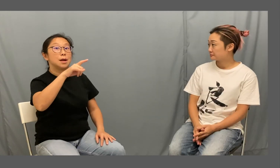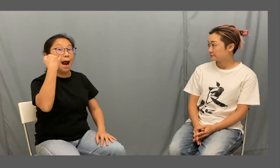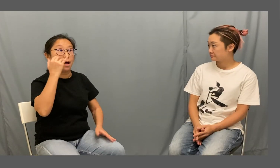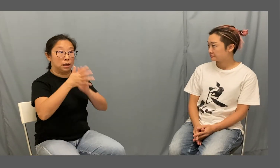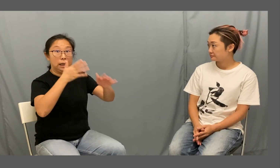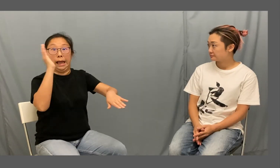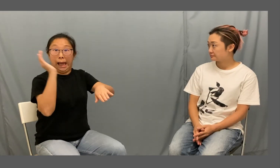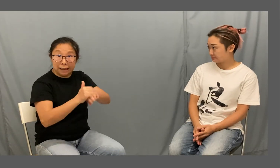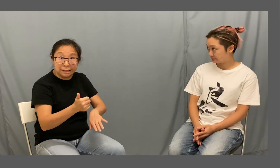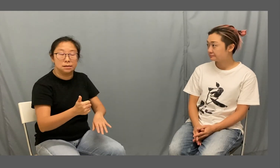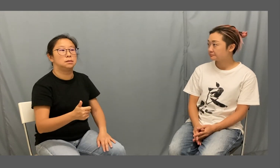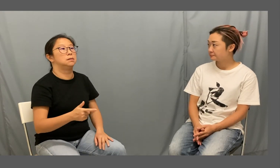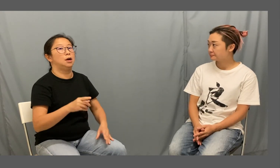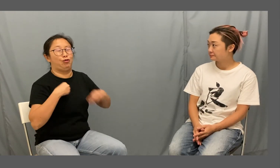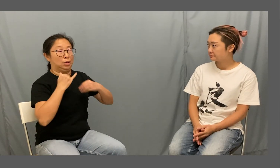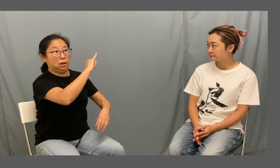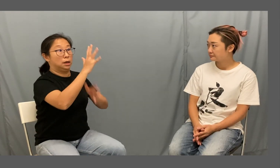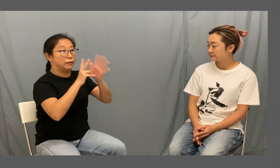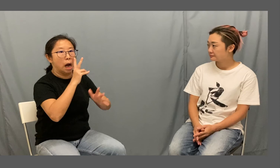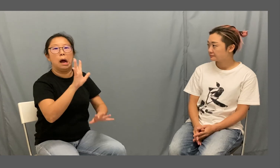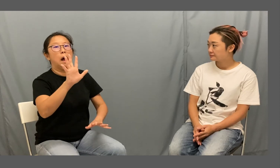AND! Not all Deaf fluent signers should become interpreters